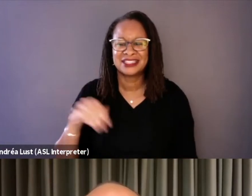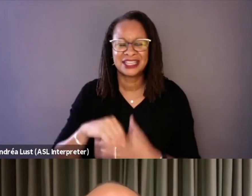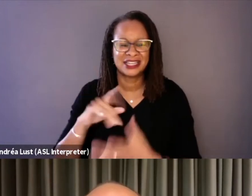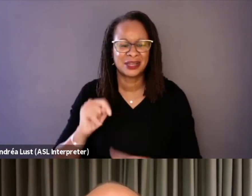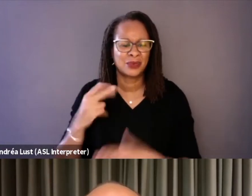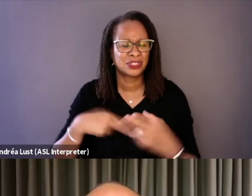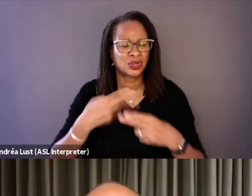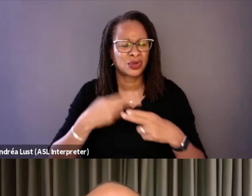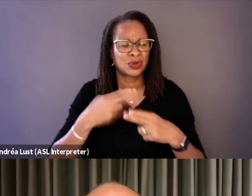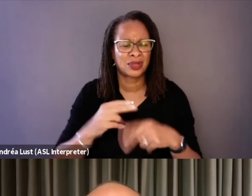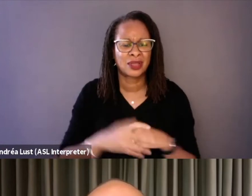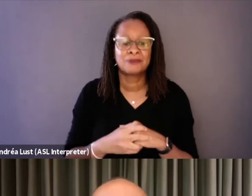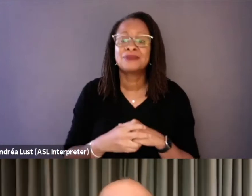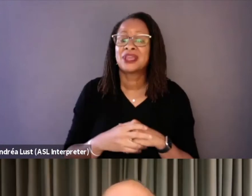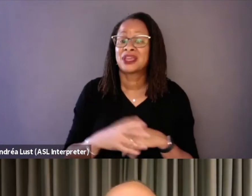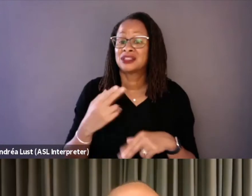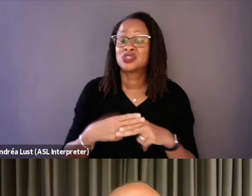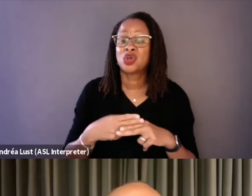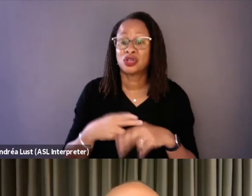"You Killed Me First" directed by Richard Kern.